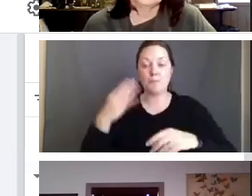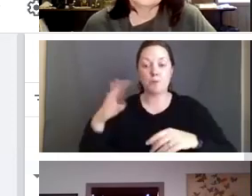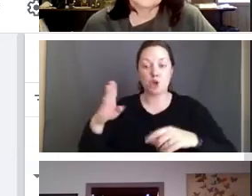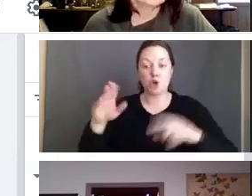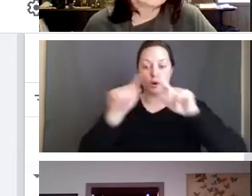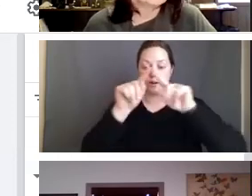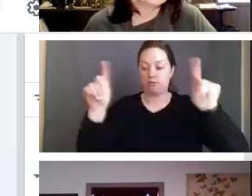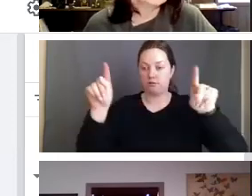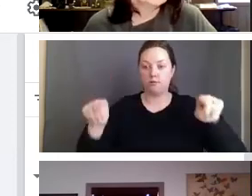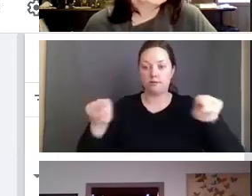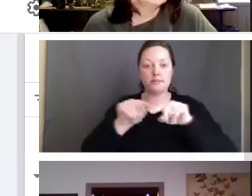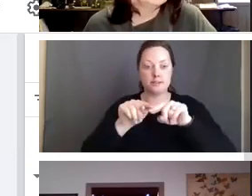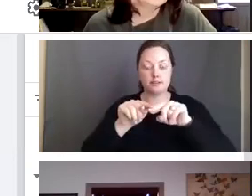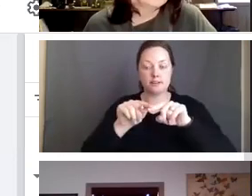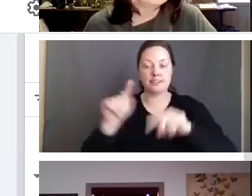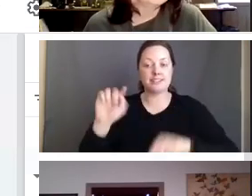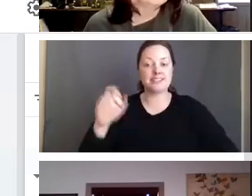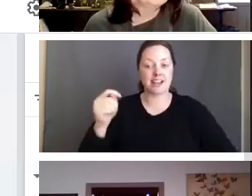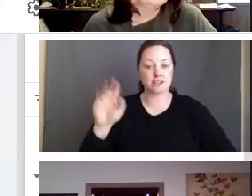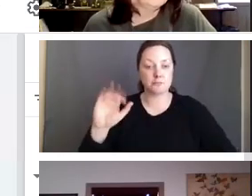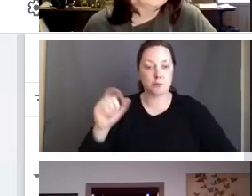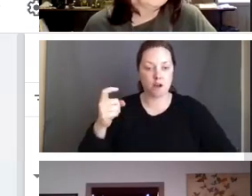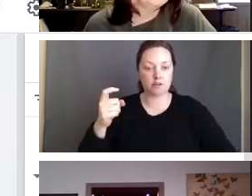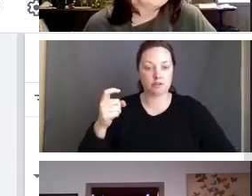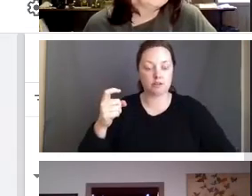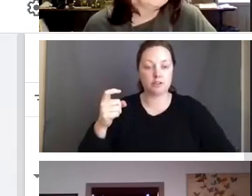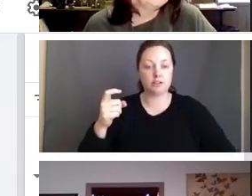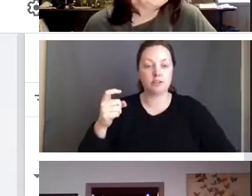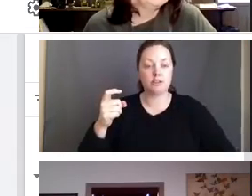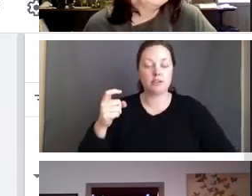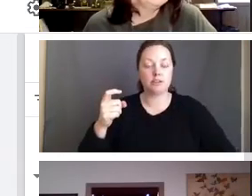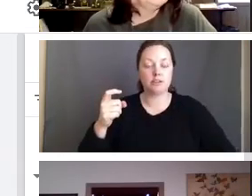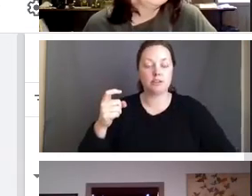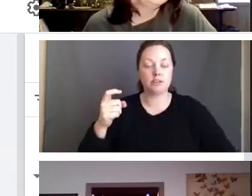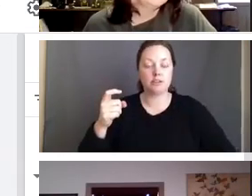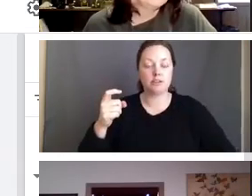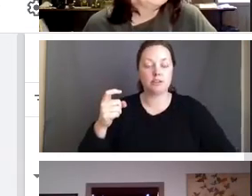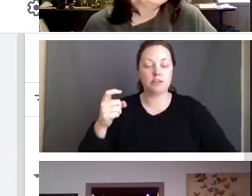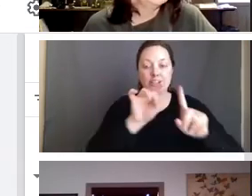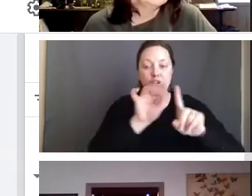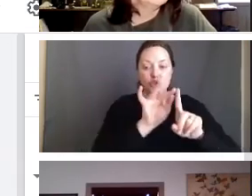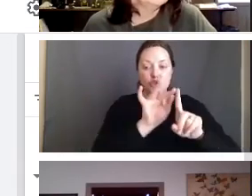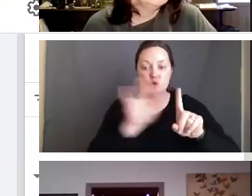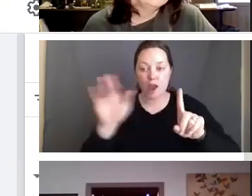and then refer to the additional directions on page 13 of the How-To-Guide.